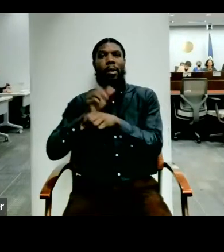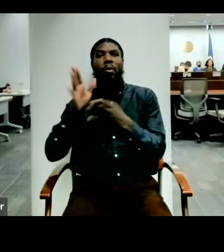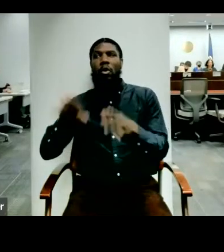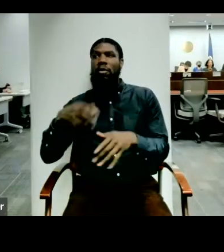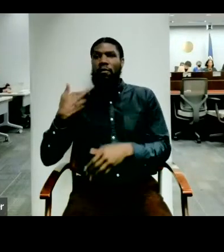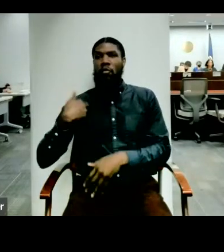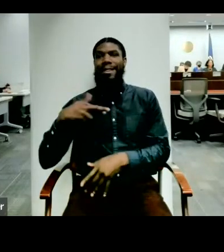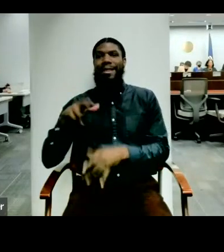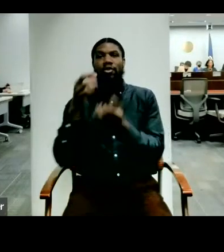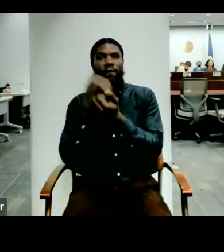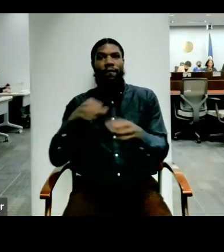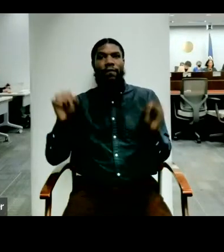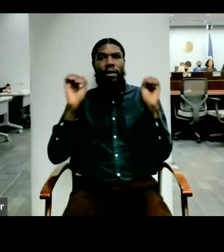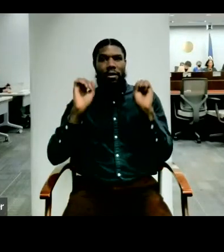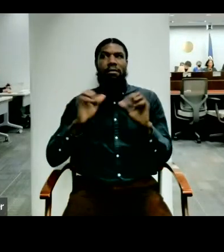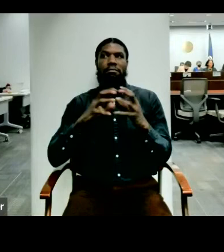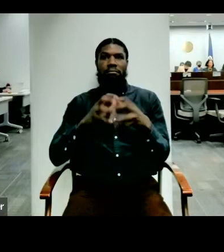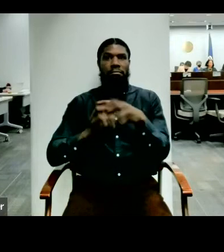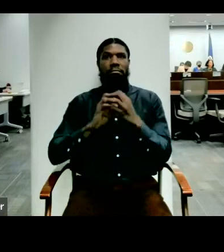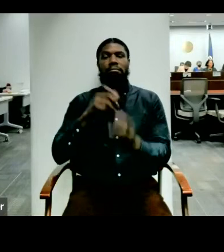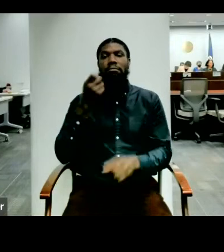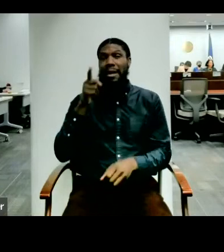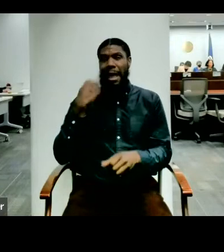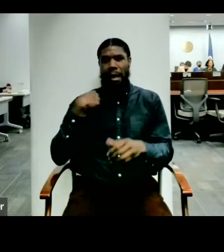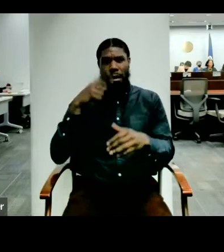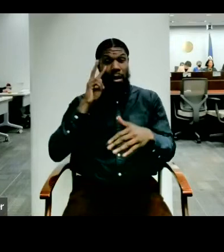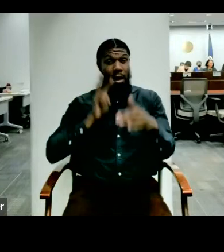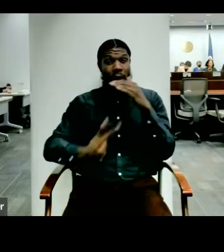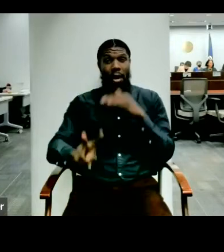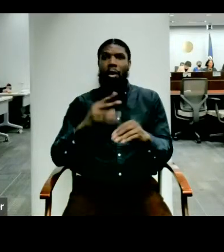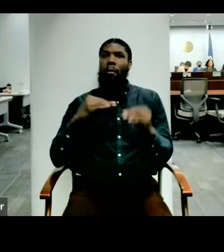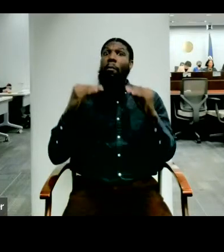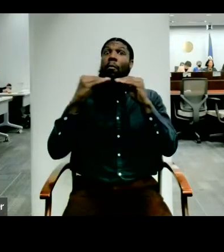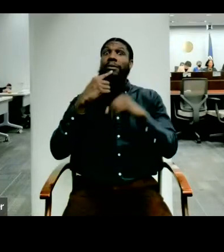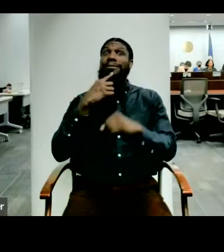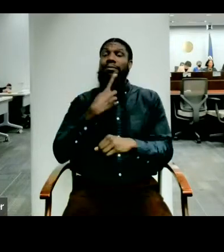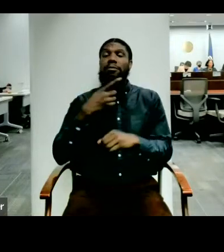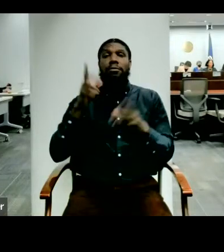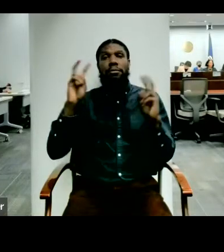be prevalent issues in coming years, the EEOC should take this moment to establish